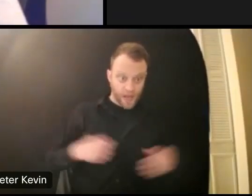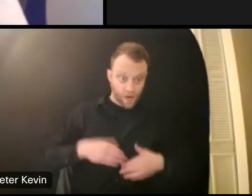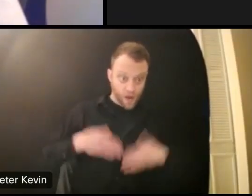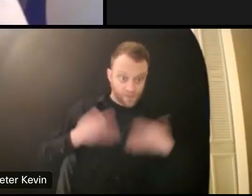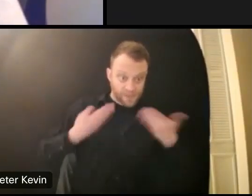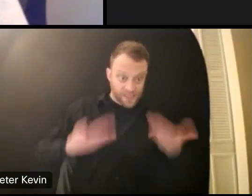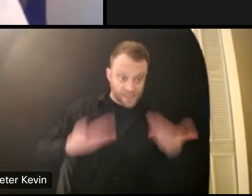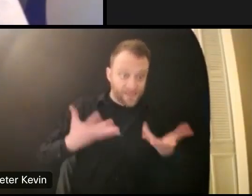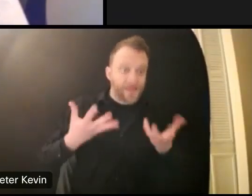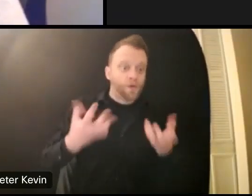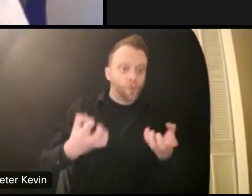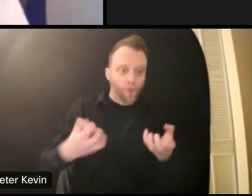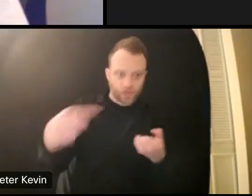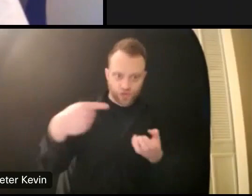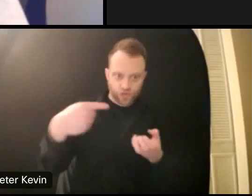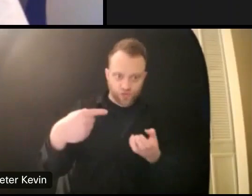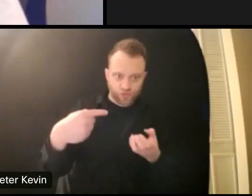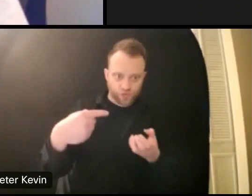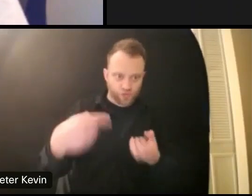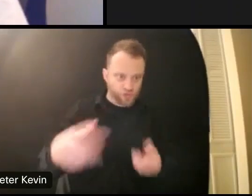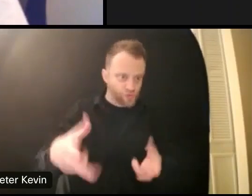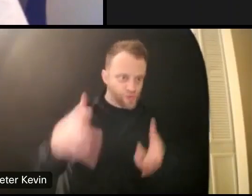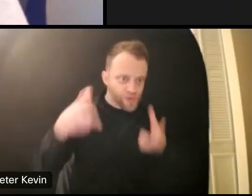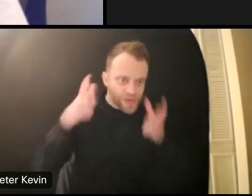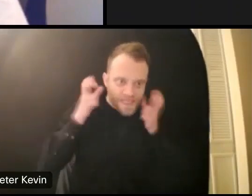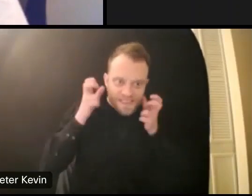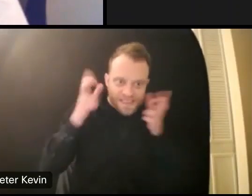to be understood. And if they only get two minutes at an ANC meeting